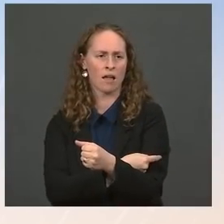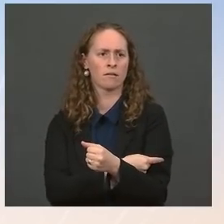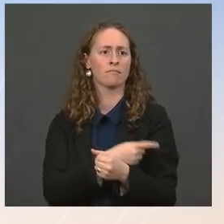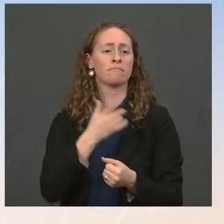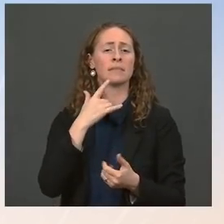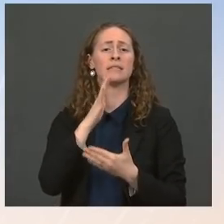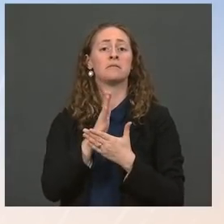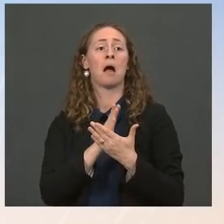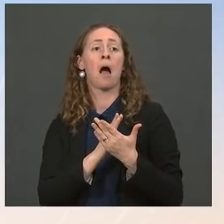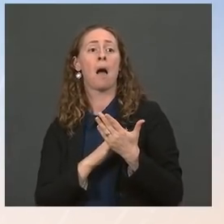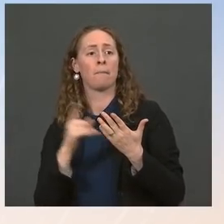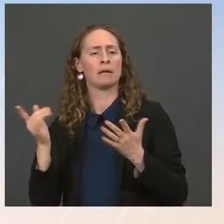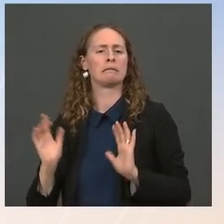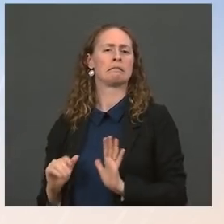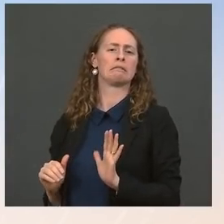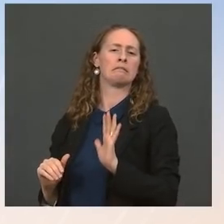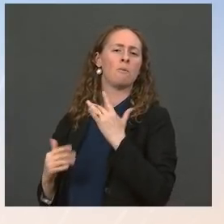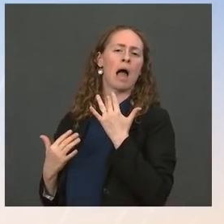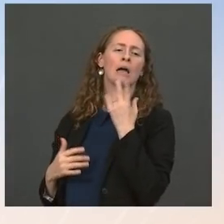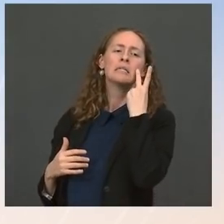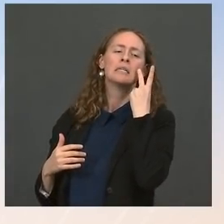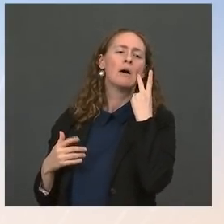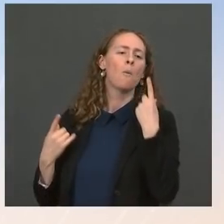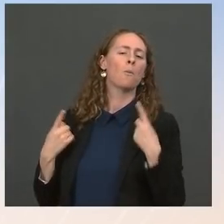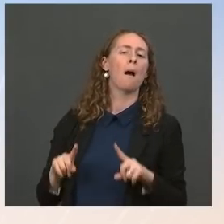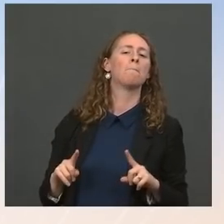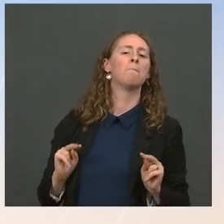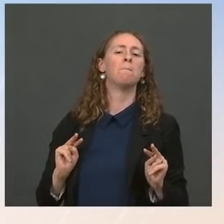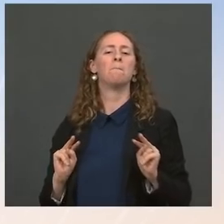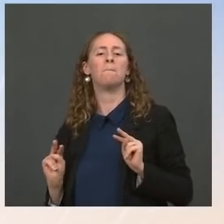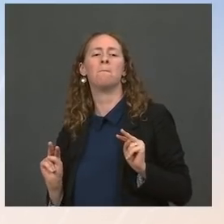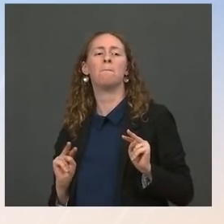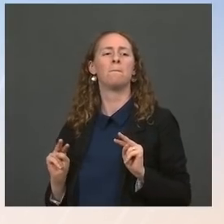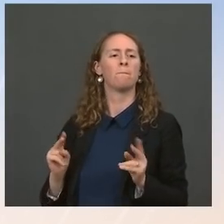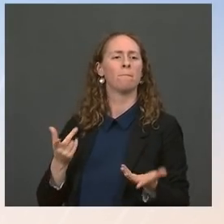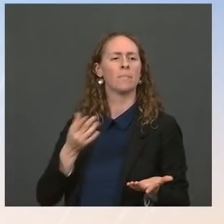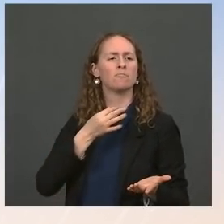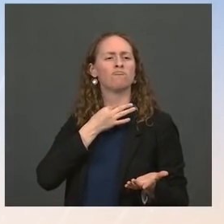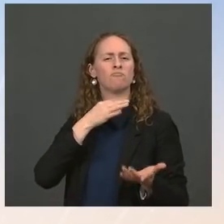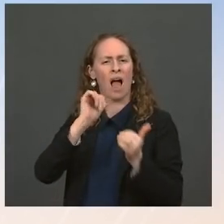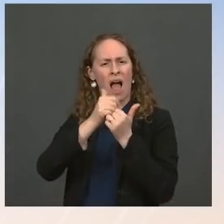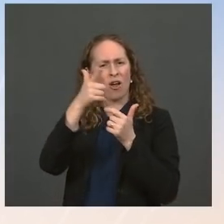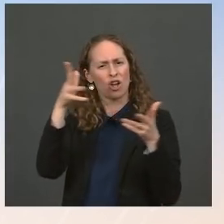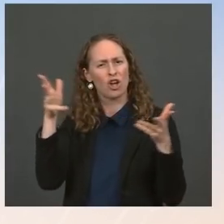What do you do the same to encourage parents to get their kids vaccinated? And what has to be done different --